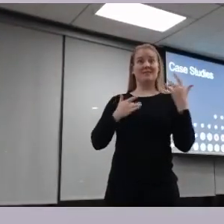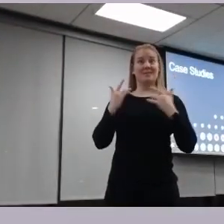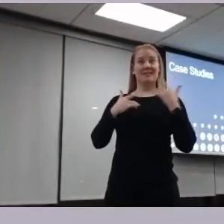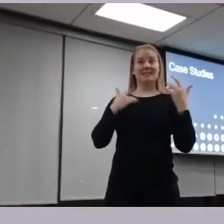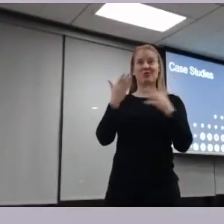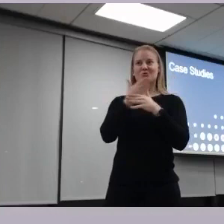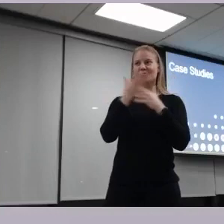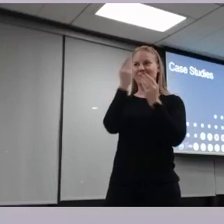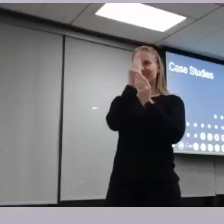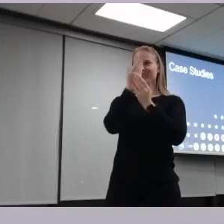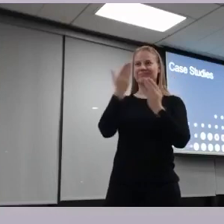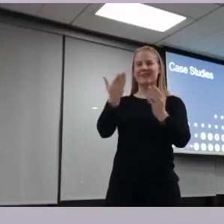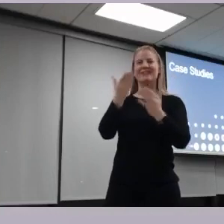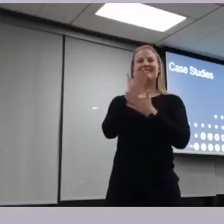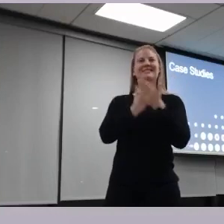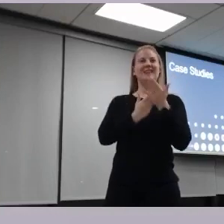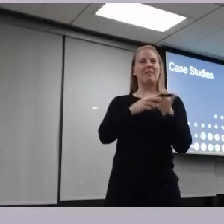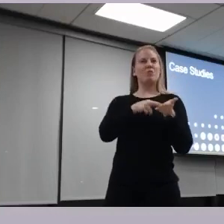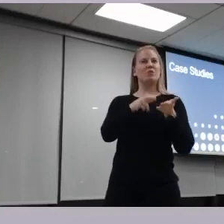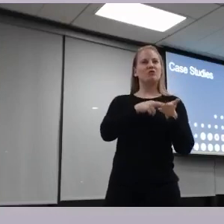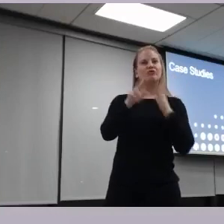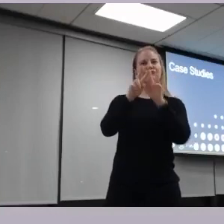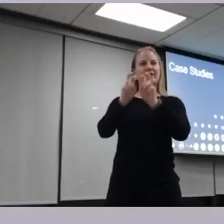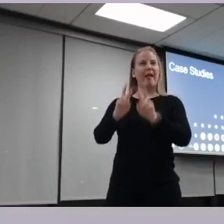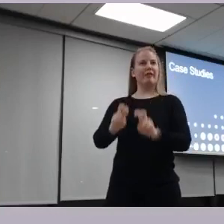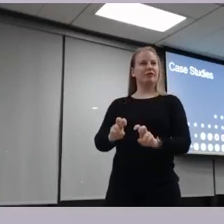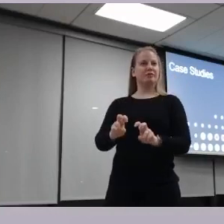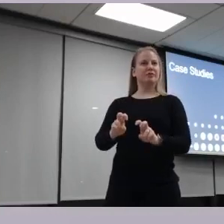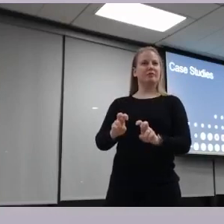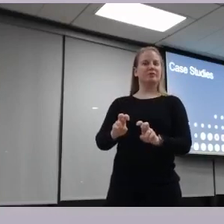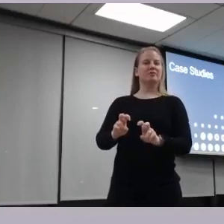some of the researches and analysis we did just as